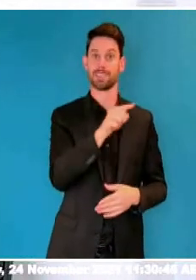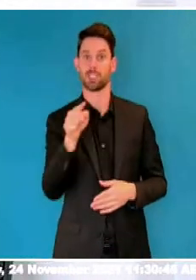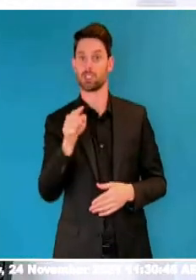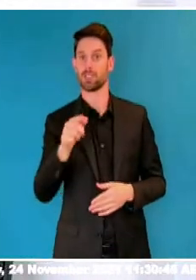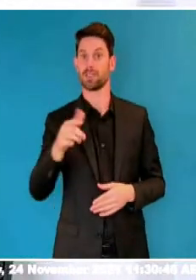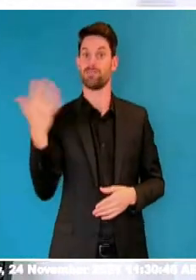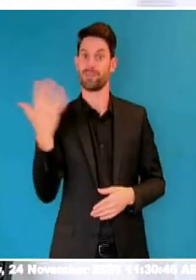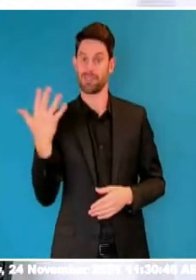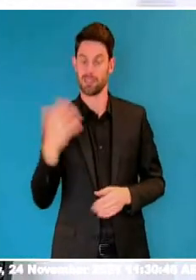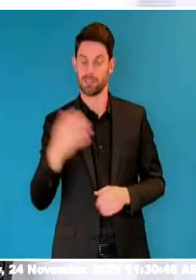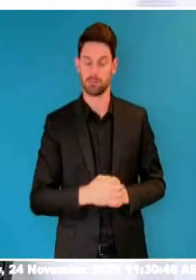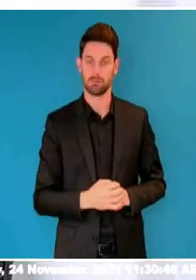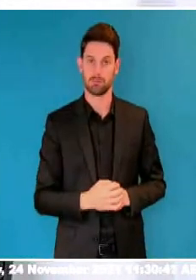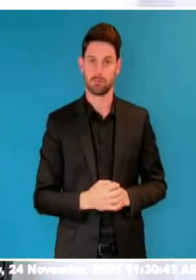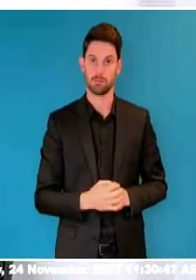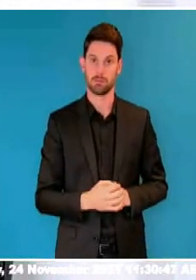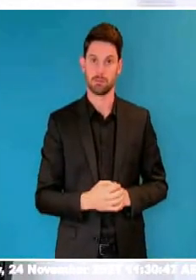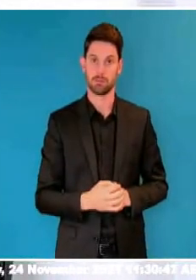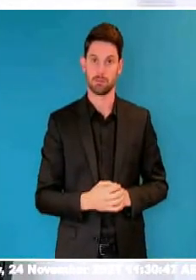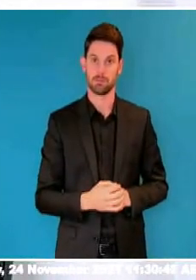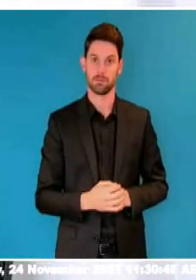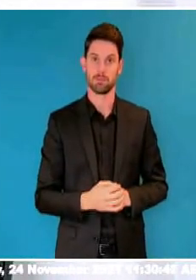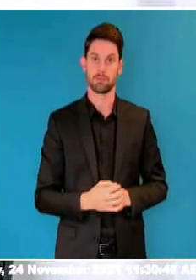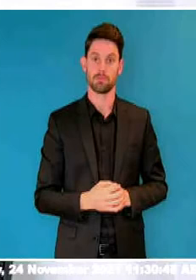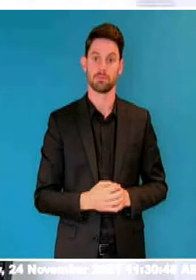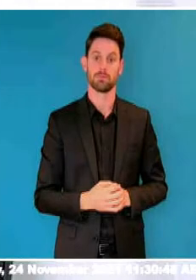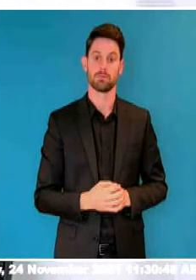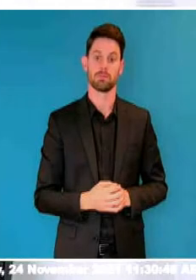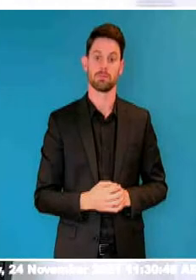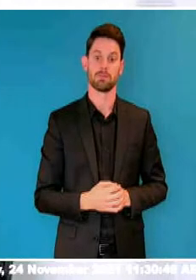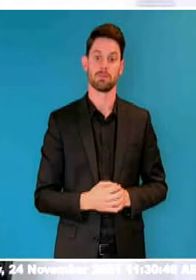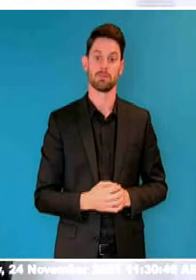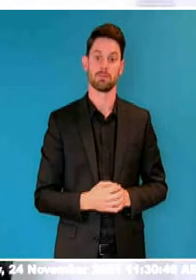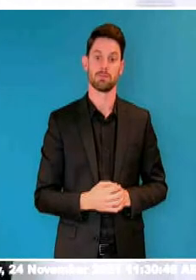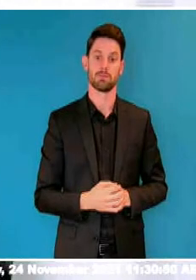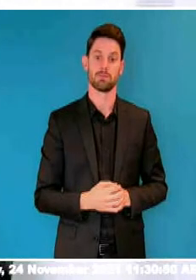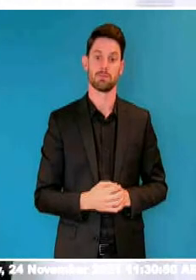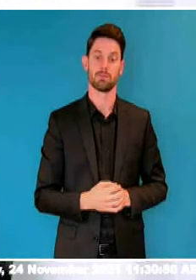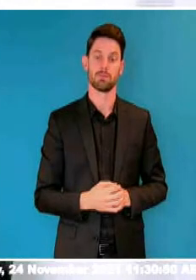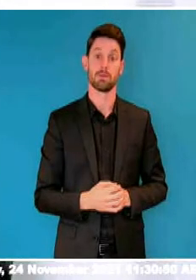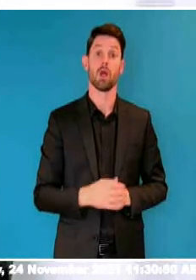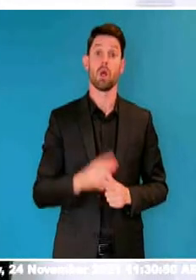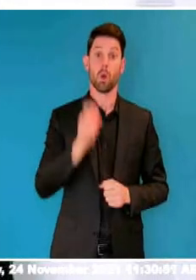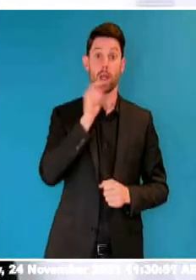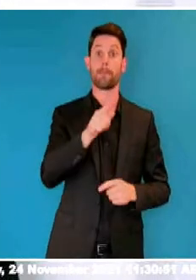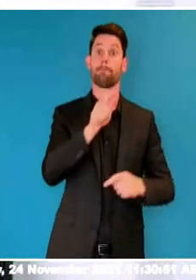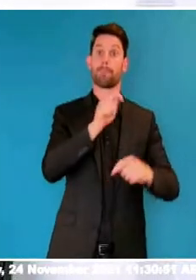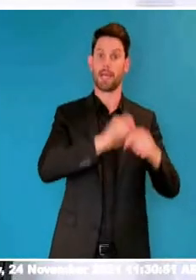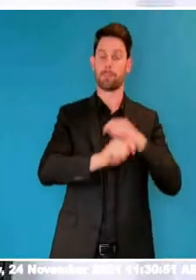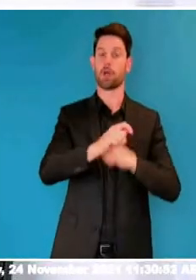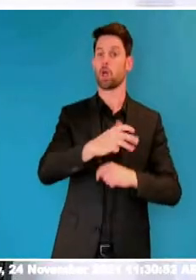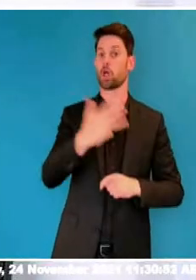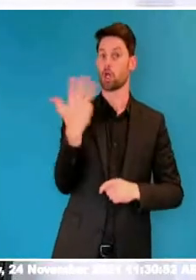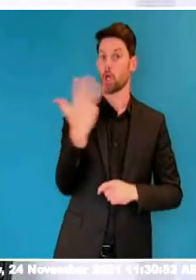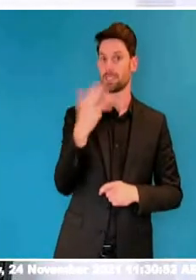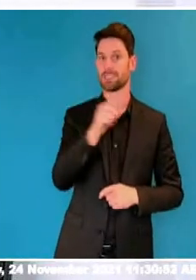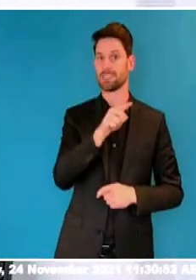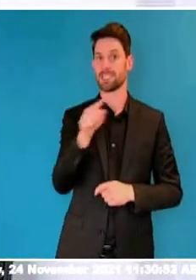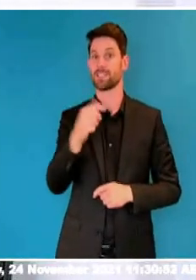The attachments as indicated on the schedule you've been passed will become 19 15.1 through to 19 15.14. CHAIR: Yes.